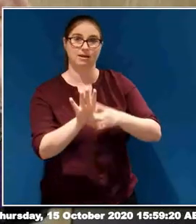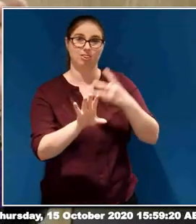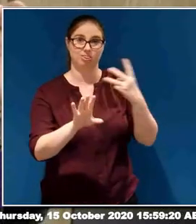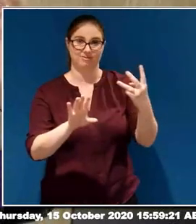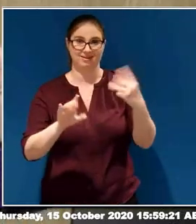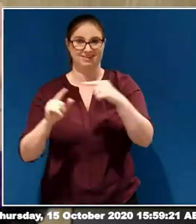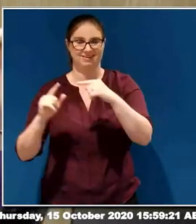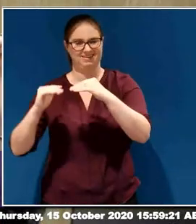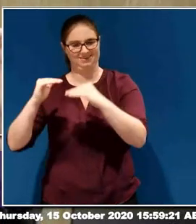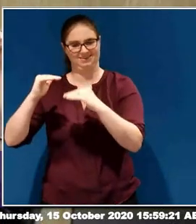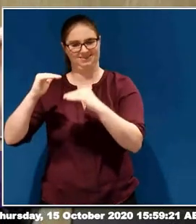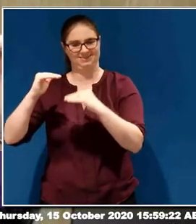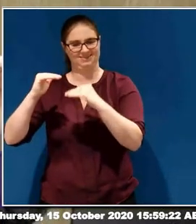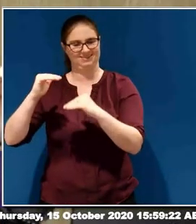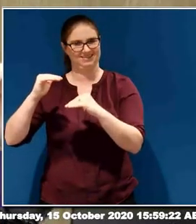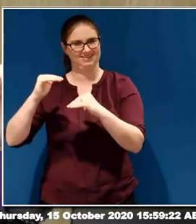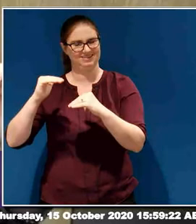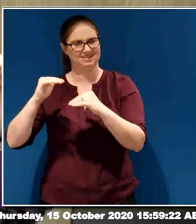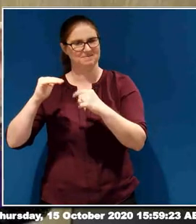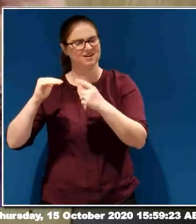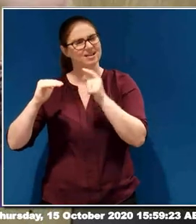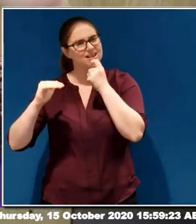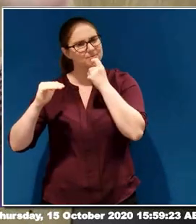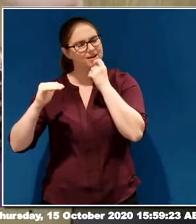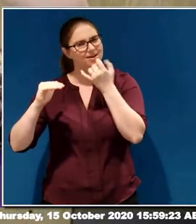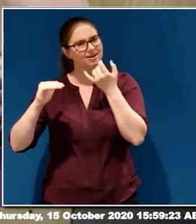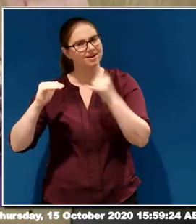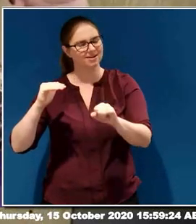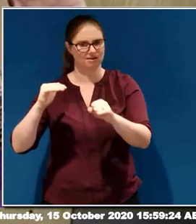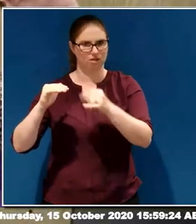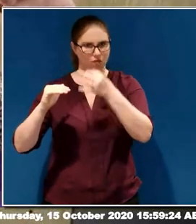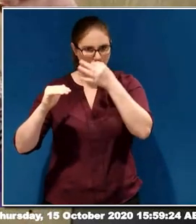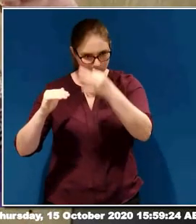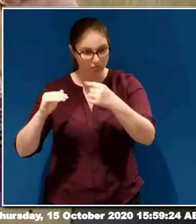only were they persistently below average, but they got much worse over